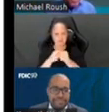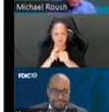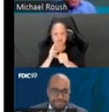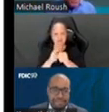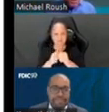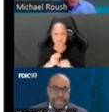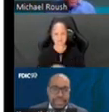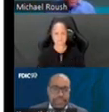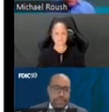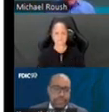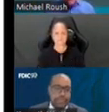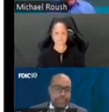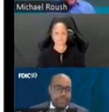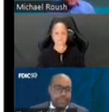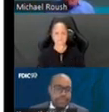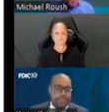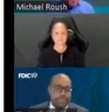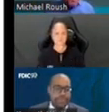I'm ready to close up.